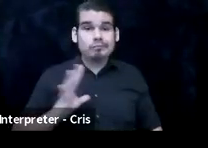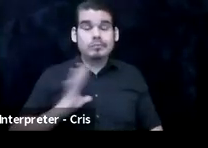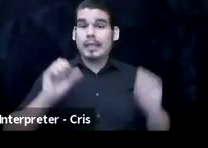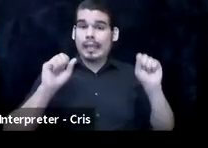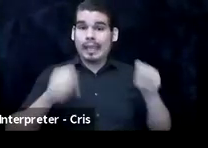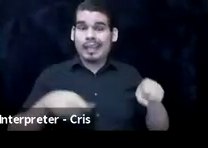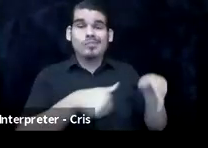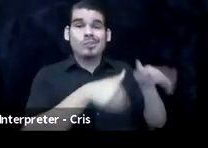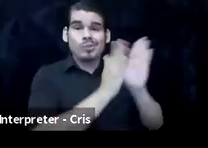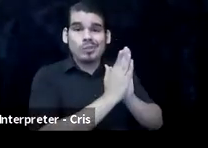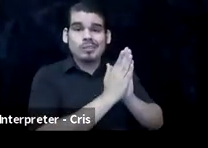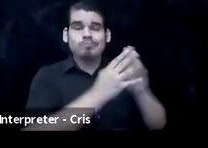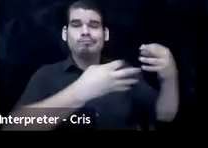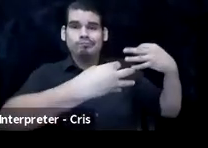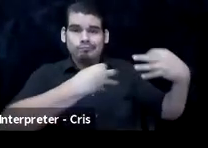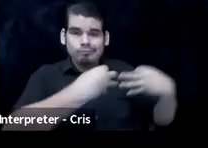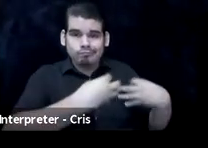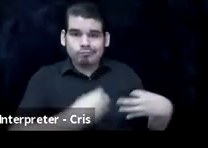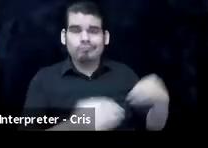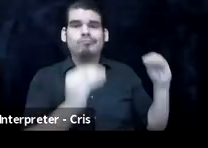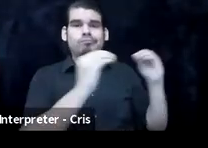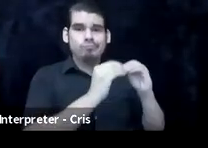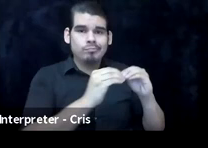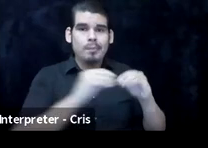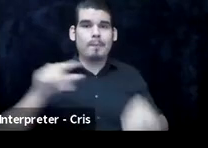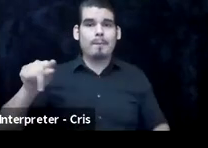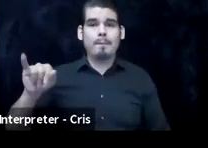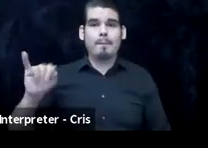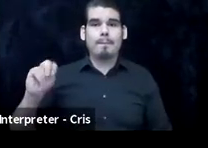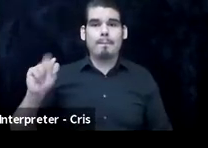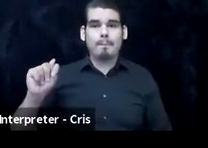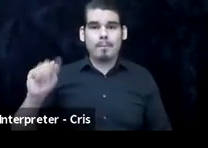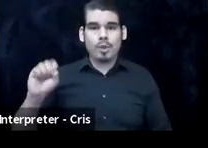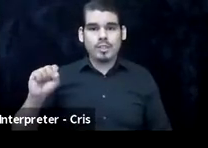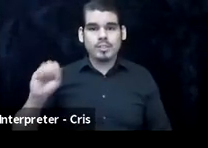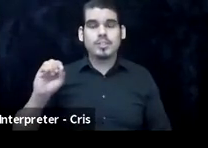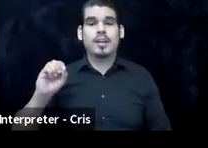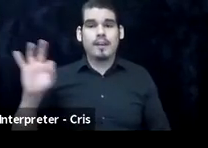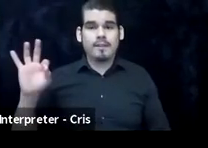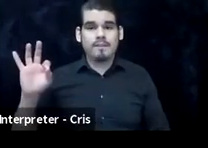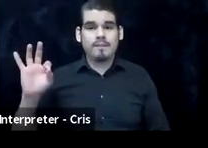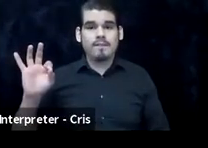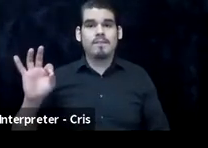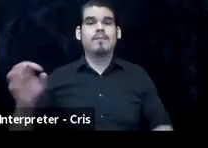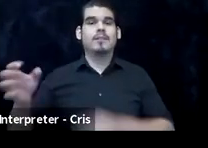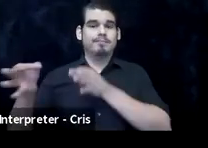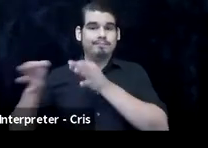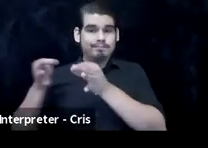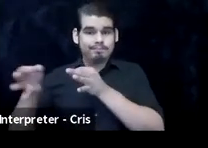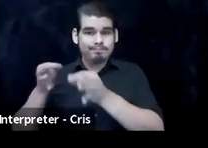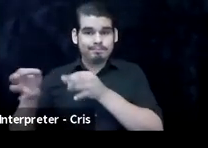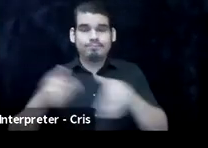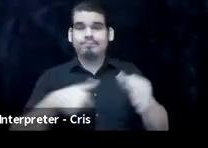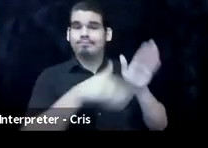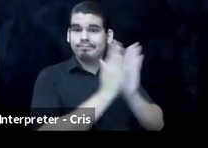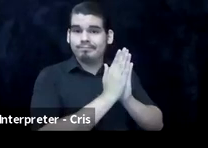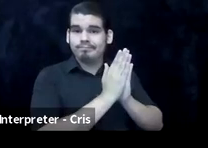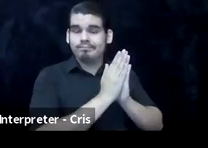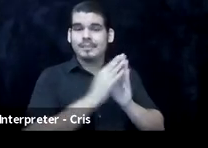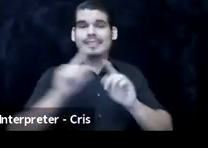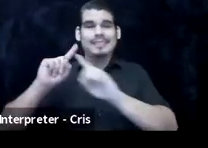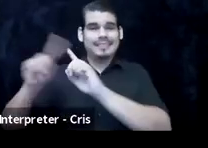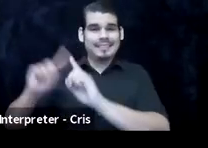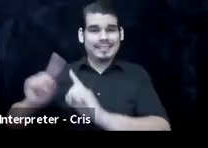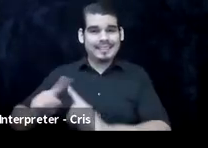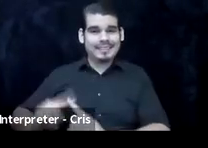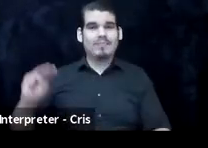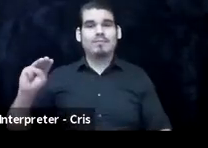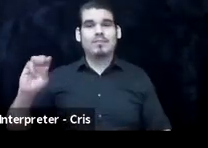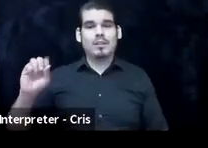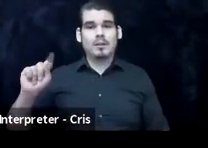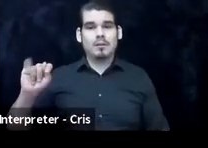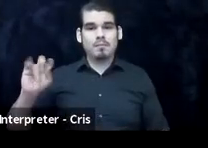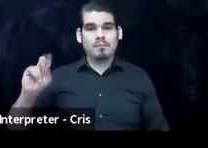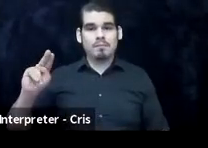RAD Region II: had mentioned previously, when going over points or when going over motions in the parliamentary procedures, in addition to any questions you may have about the resolutions that you can post directly to the authors.